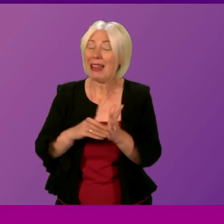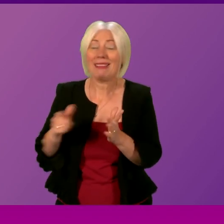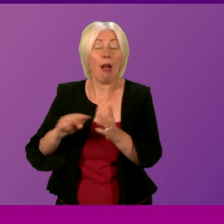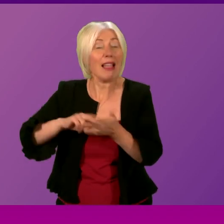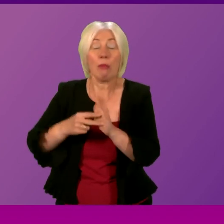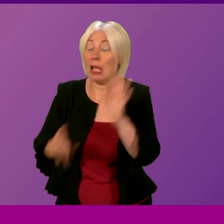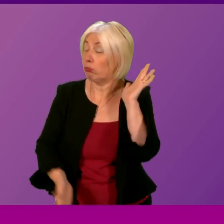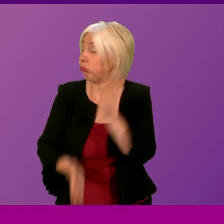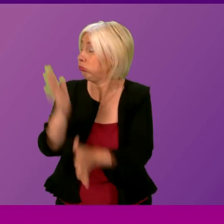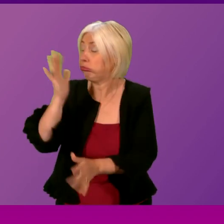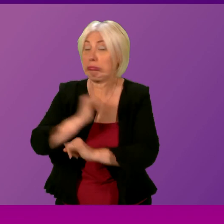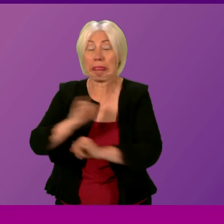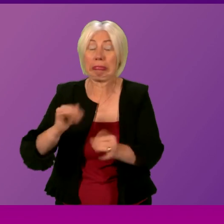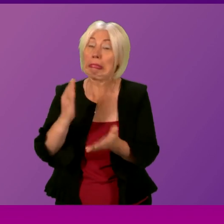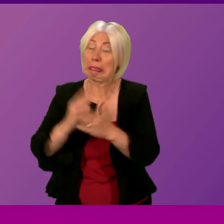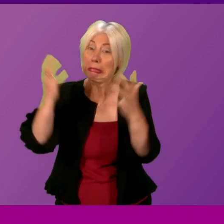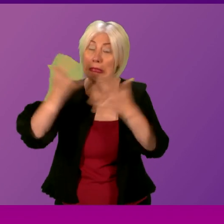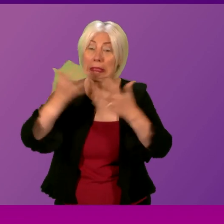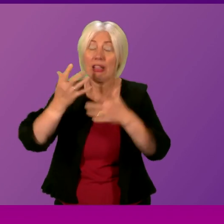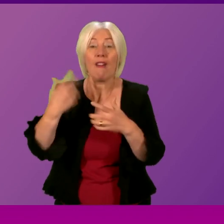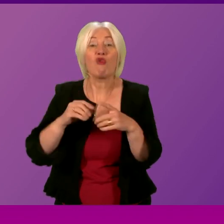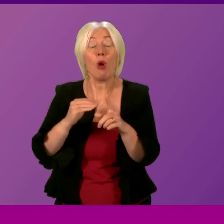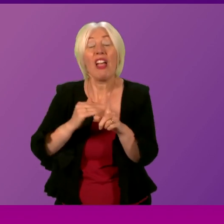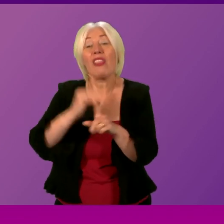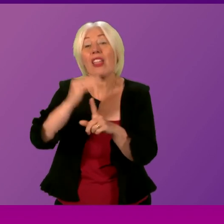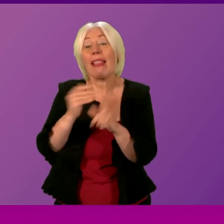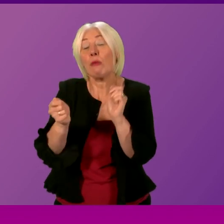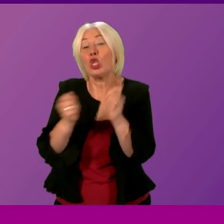been branded concerning by the Climate Change Committee, which judges that the plans are